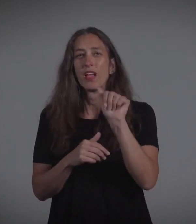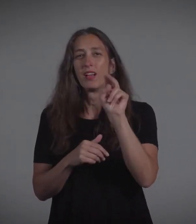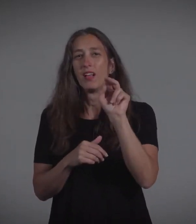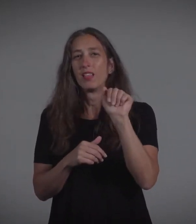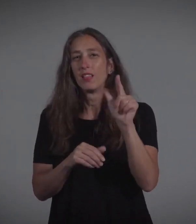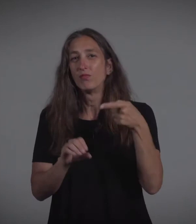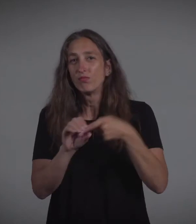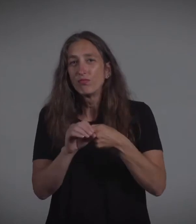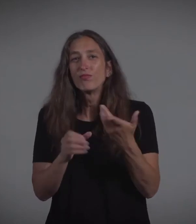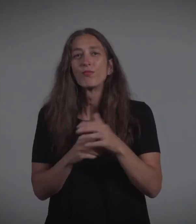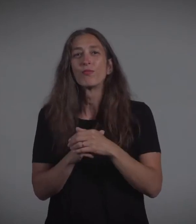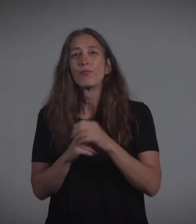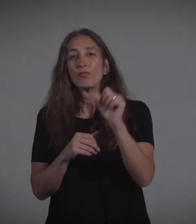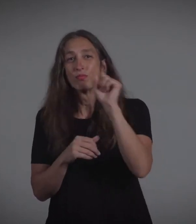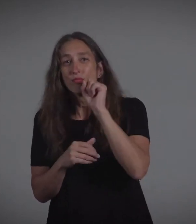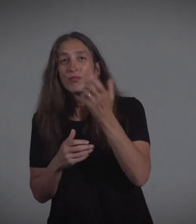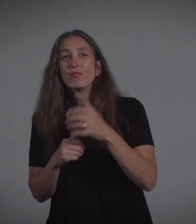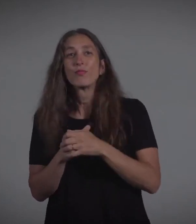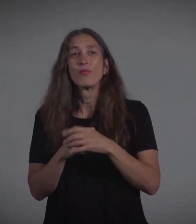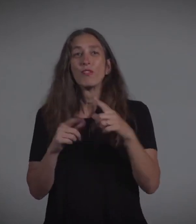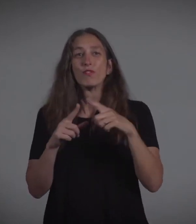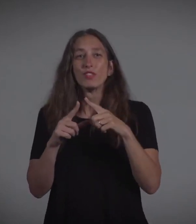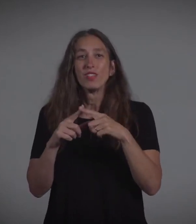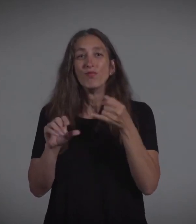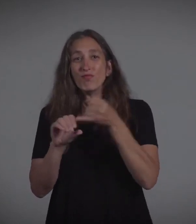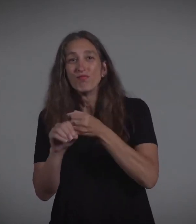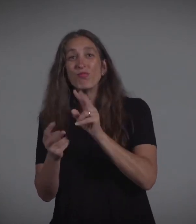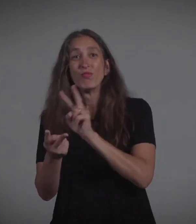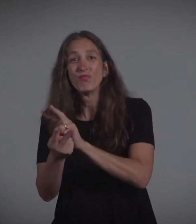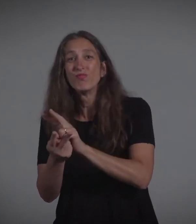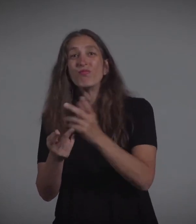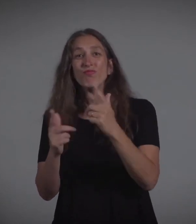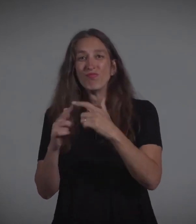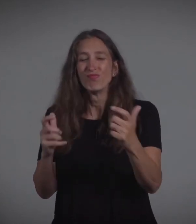They may force anal sex, oral sex, vaginal sex -